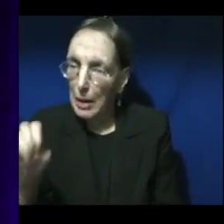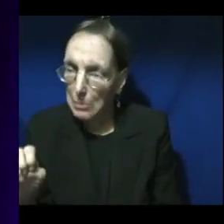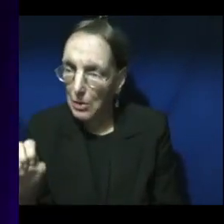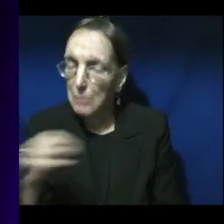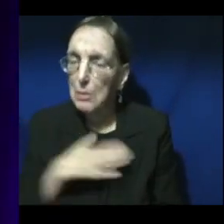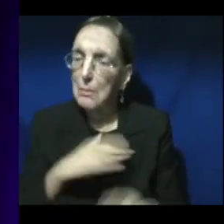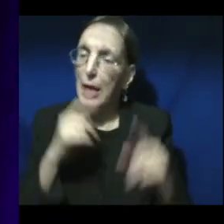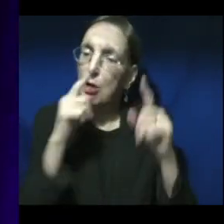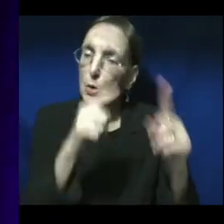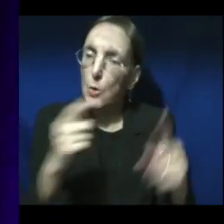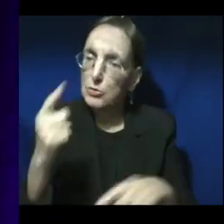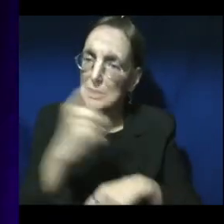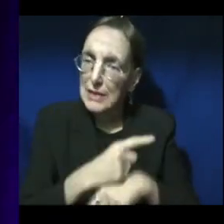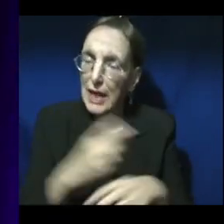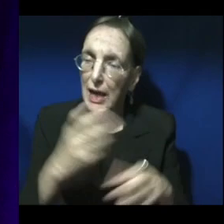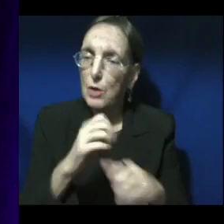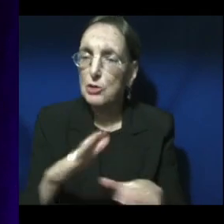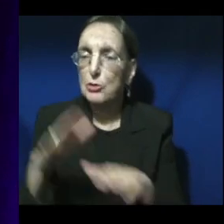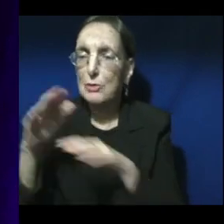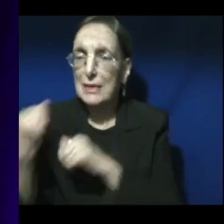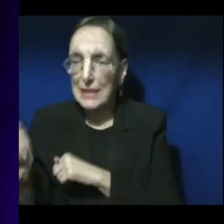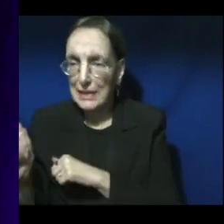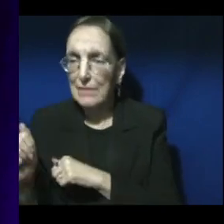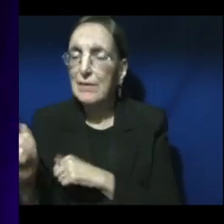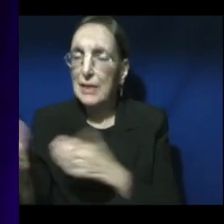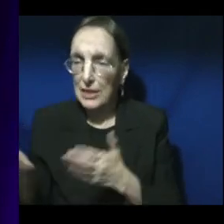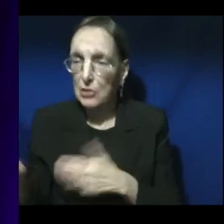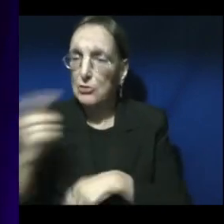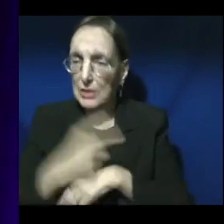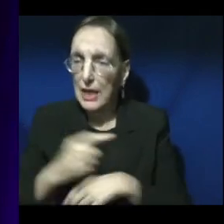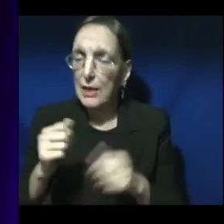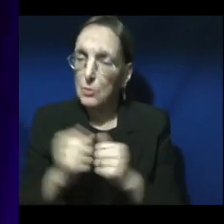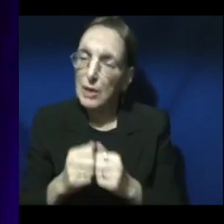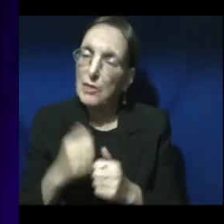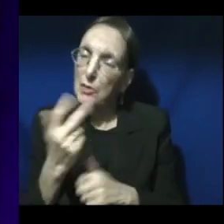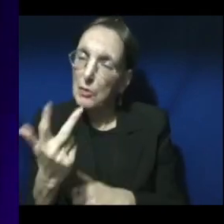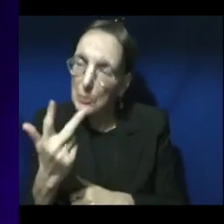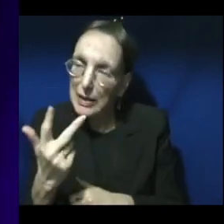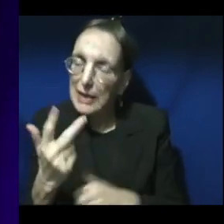two or three things you can do tomorrow to increase the impact of your communications,